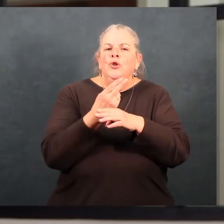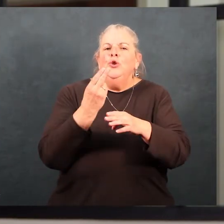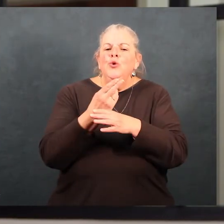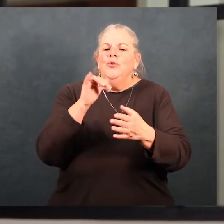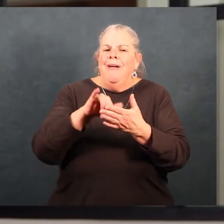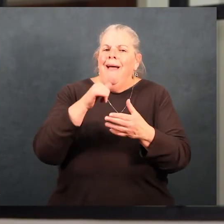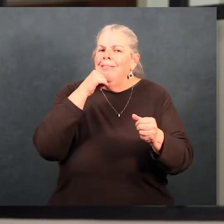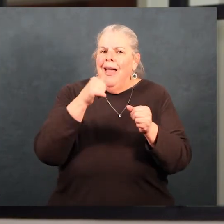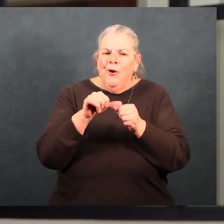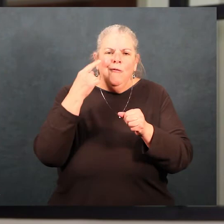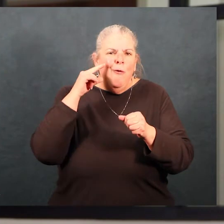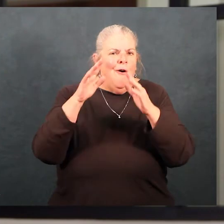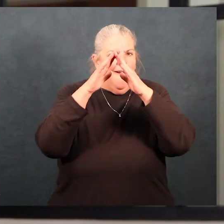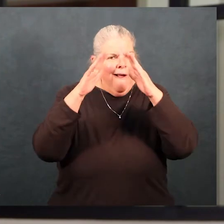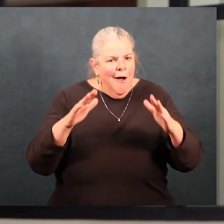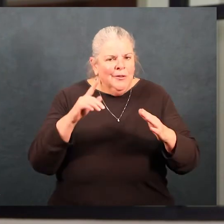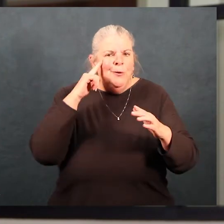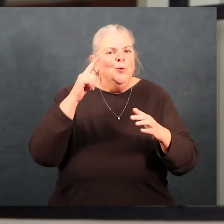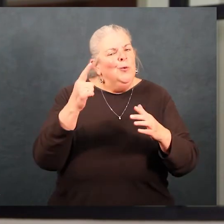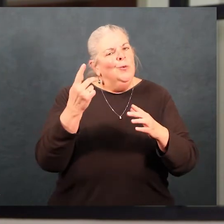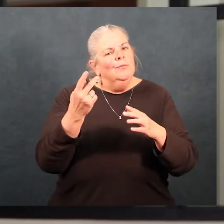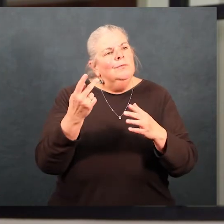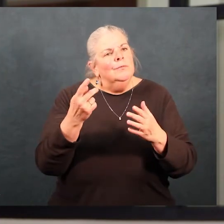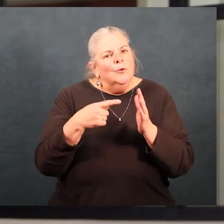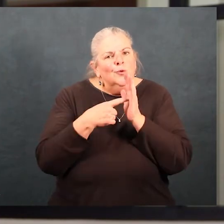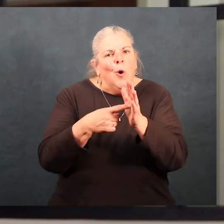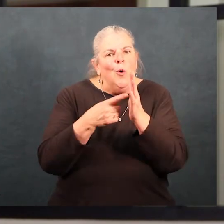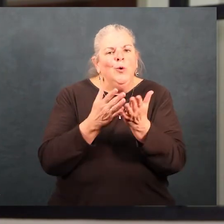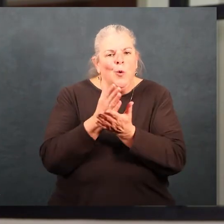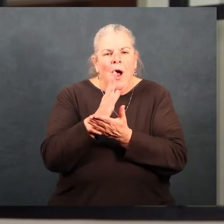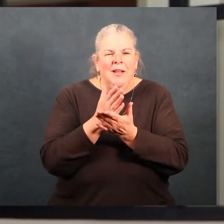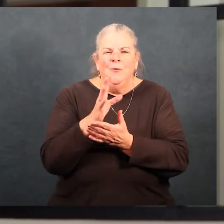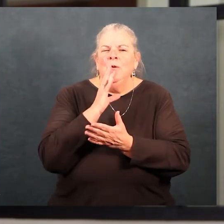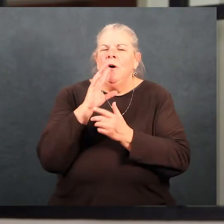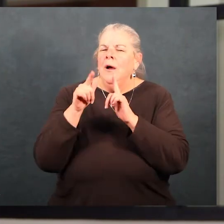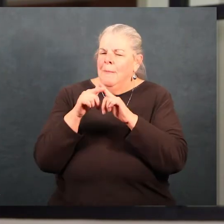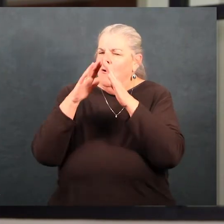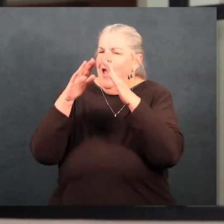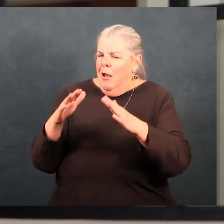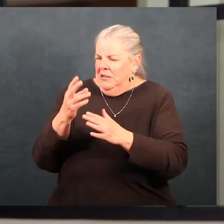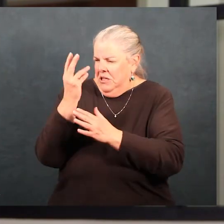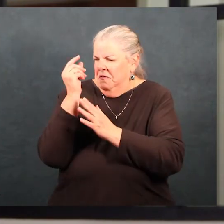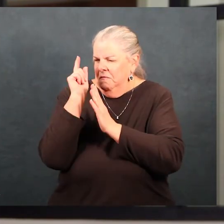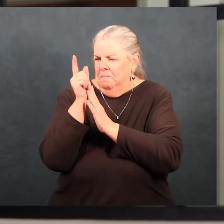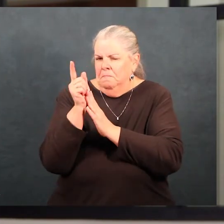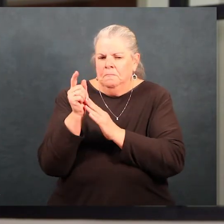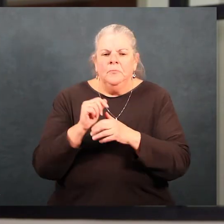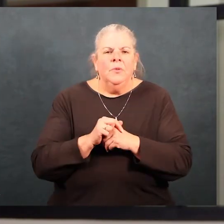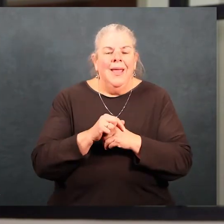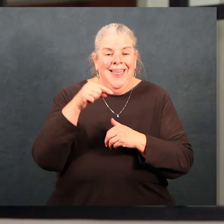And we'll be talking about your rights in housing in just a second. And in, in this slide, we wanna kind of